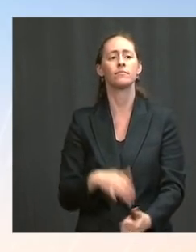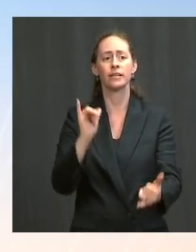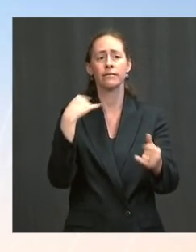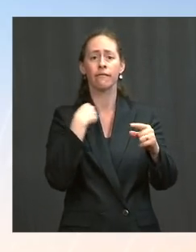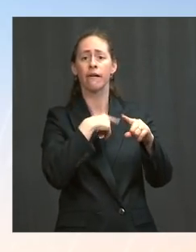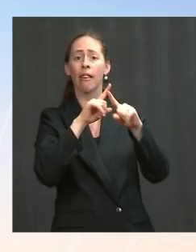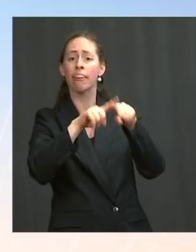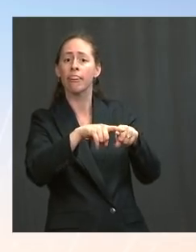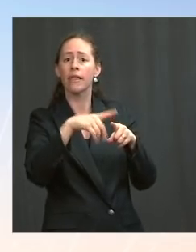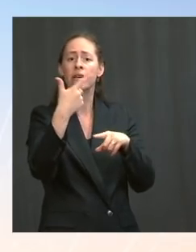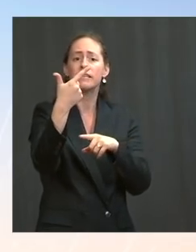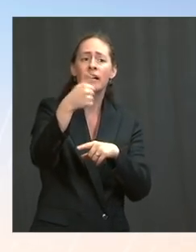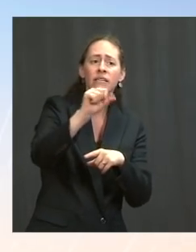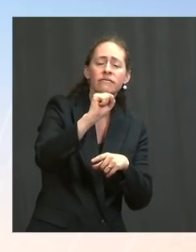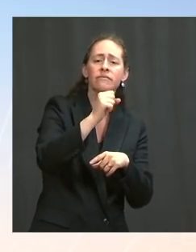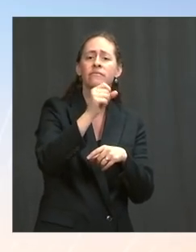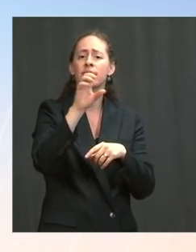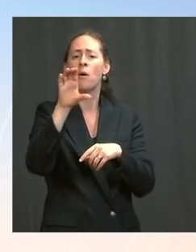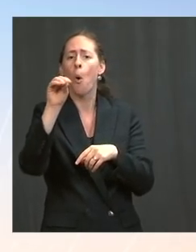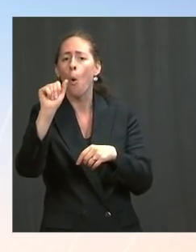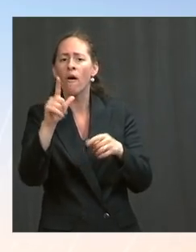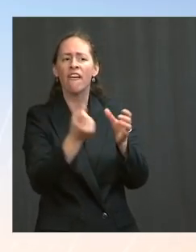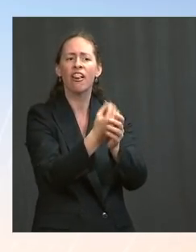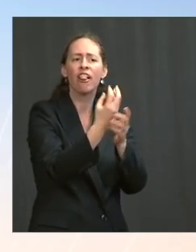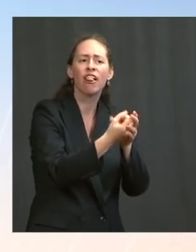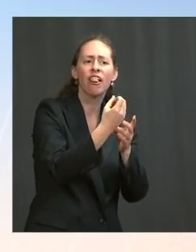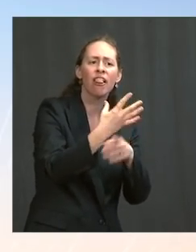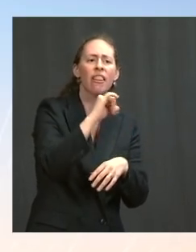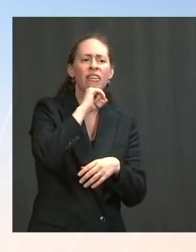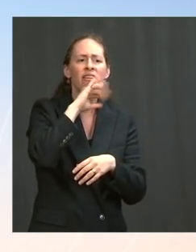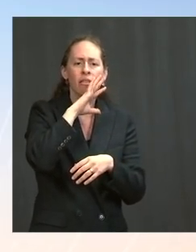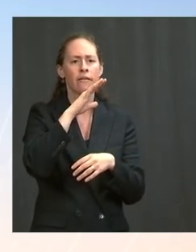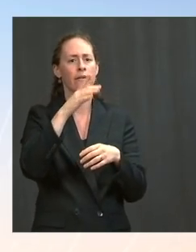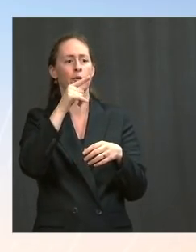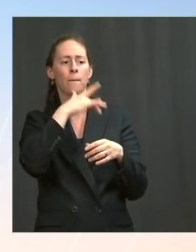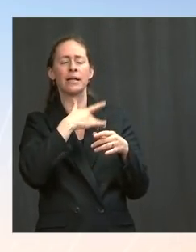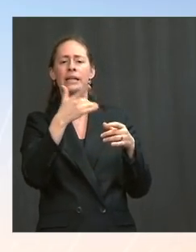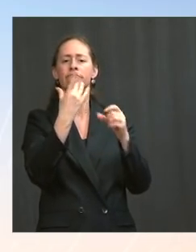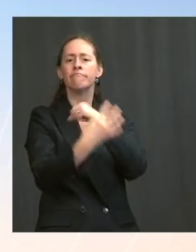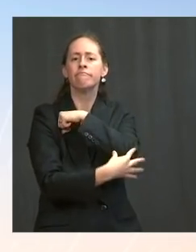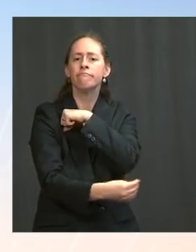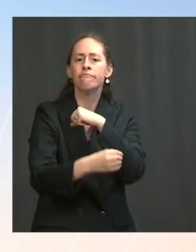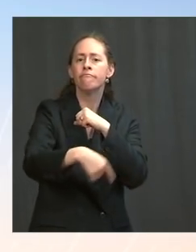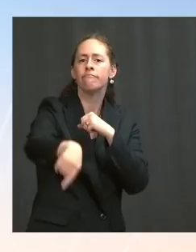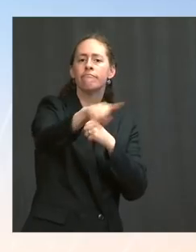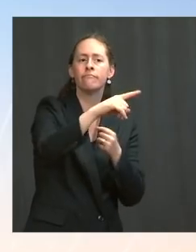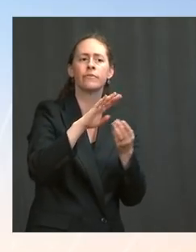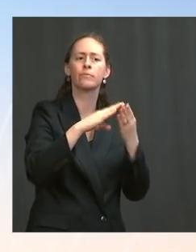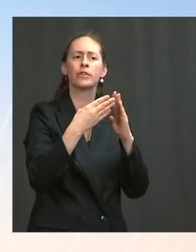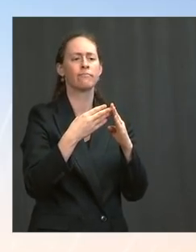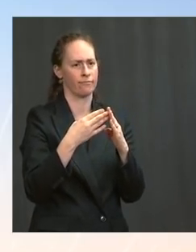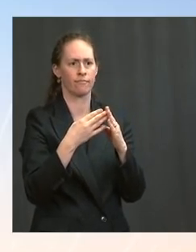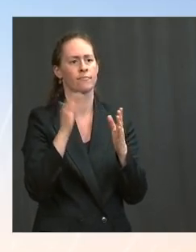especially lower-income communities. It also will take enormous steps in addressing -- investing in clean energy transmission.